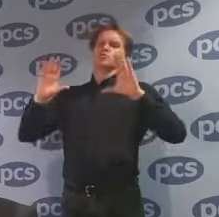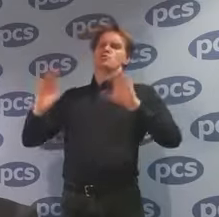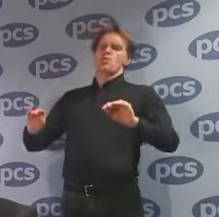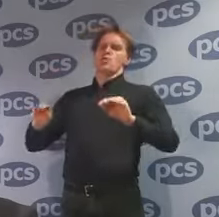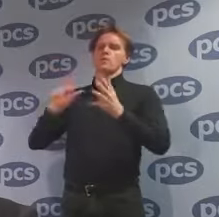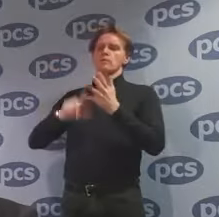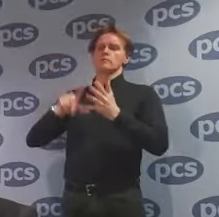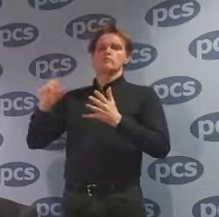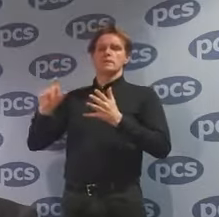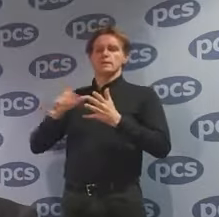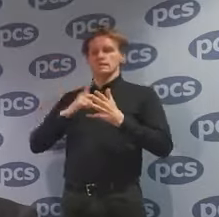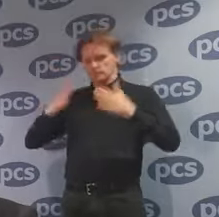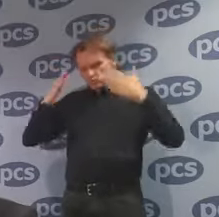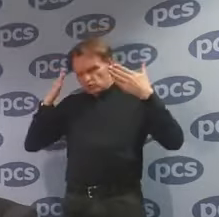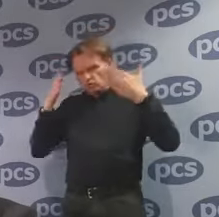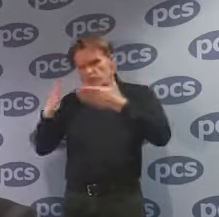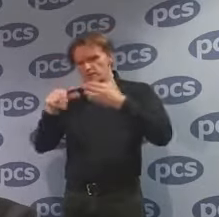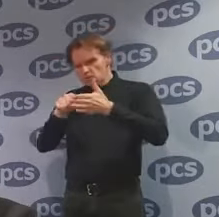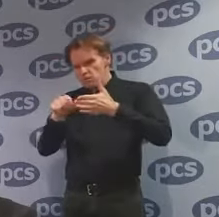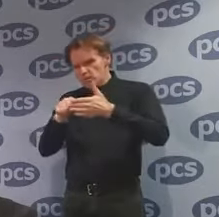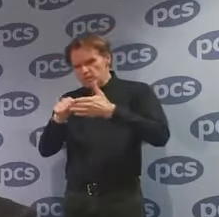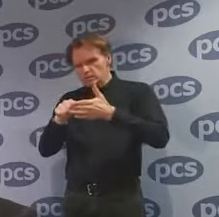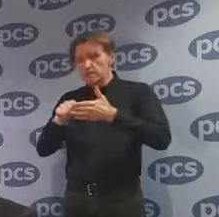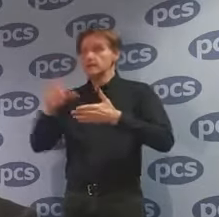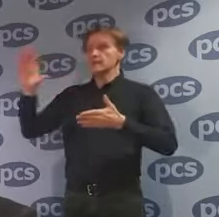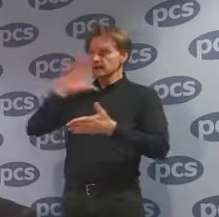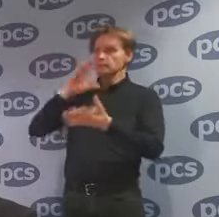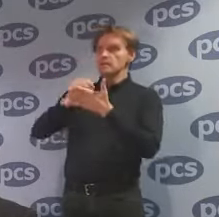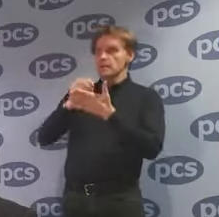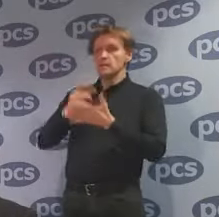problems properly and give us the resources we need to do the job. Thanks